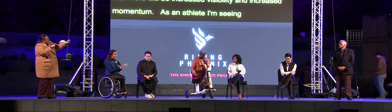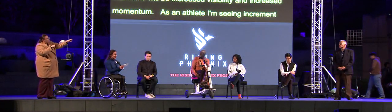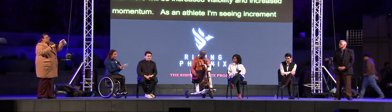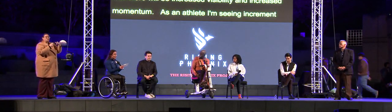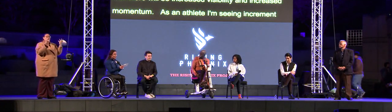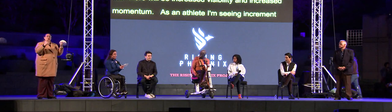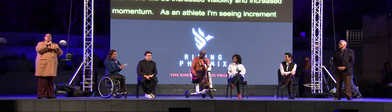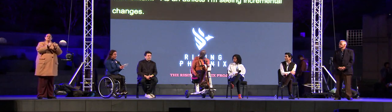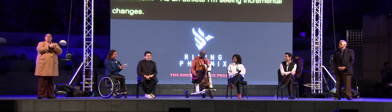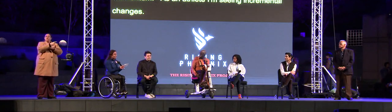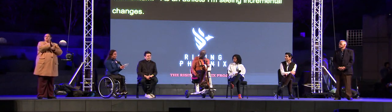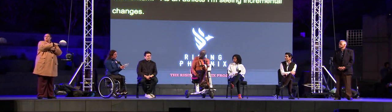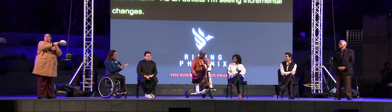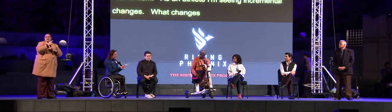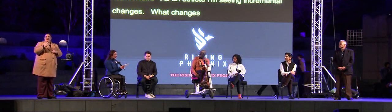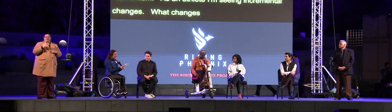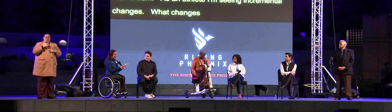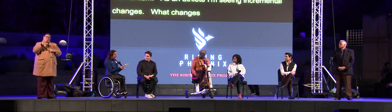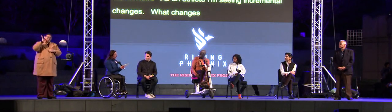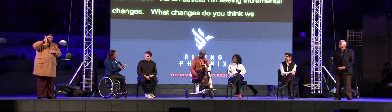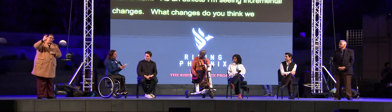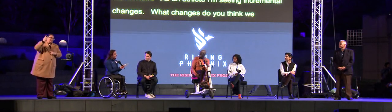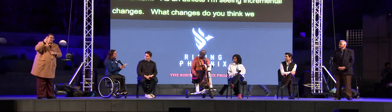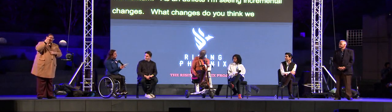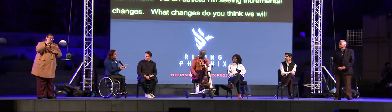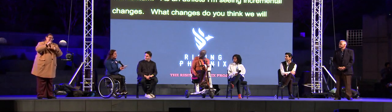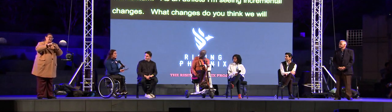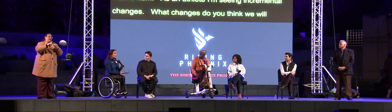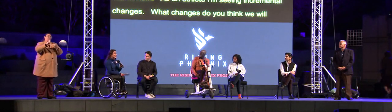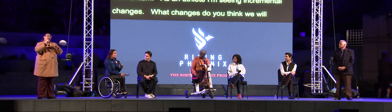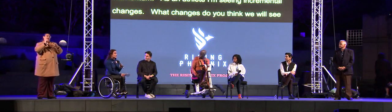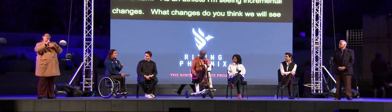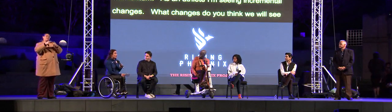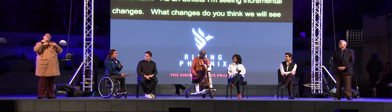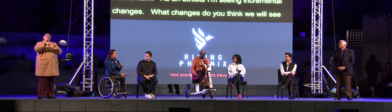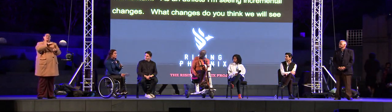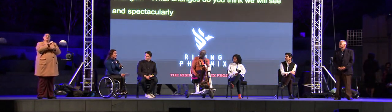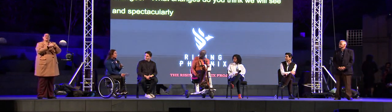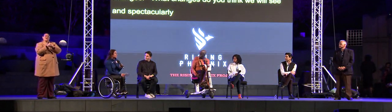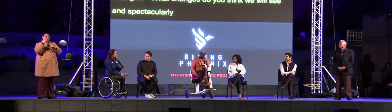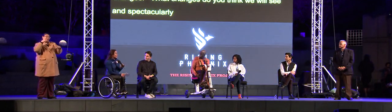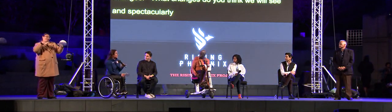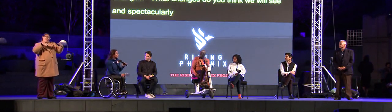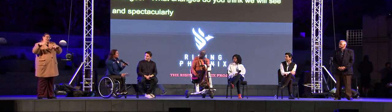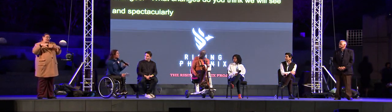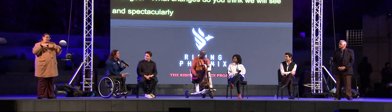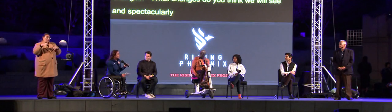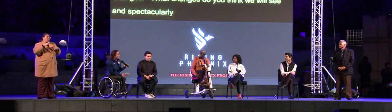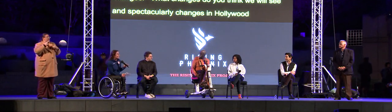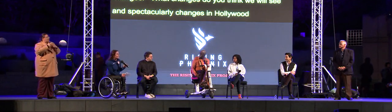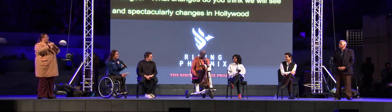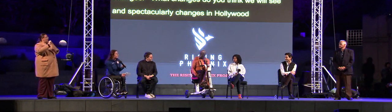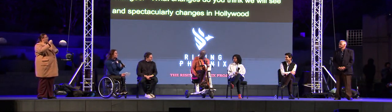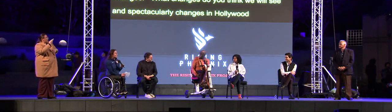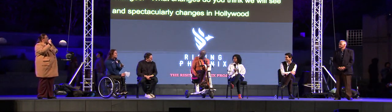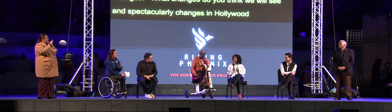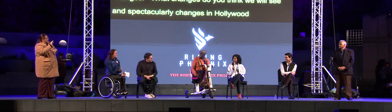you think we will see and particularly changes in Hollywood? So Ashley, we'll start with you on this one.